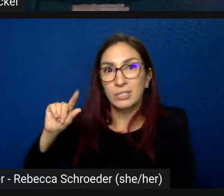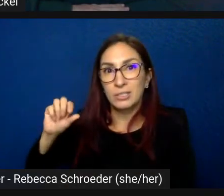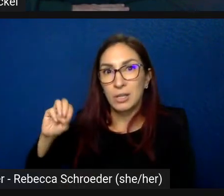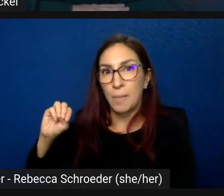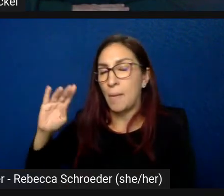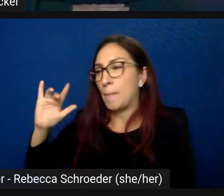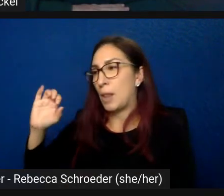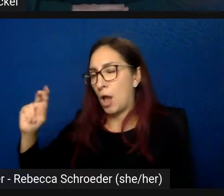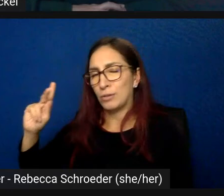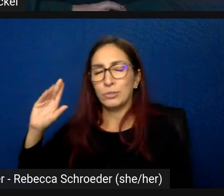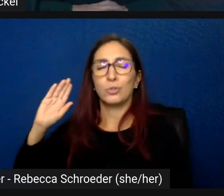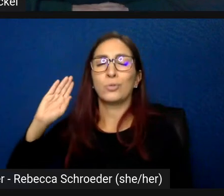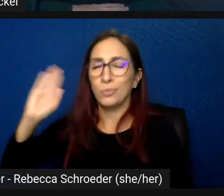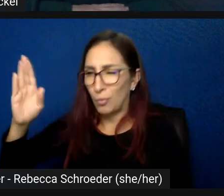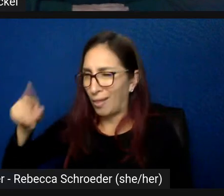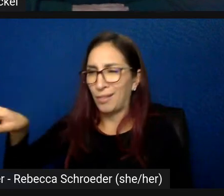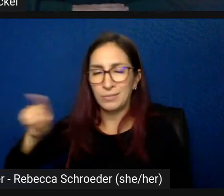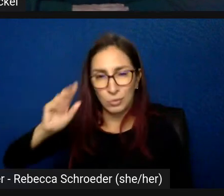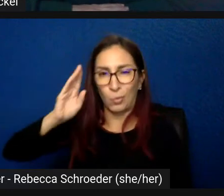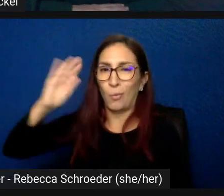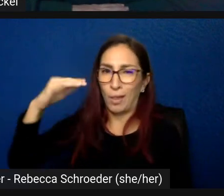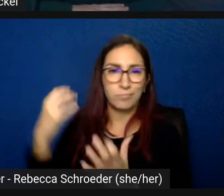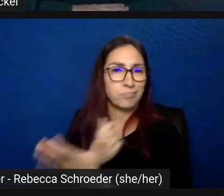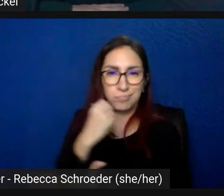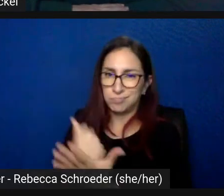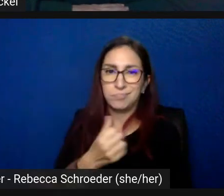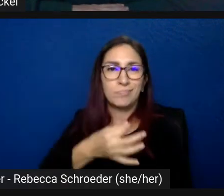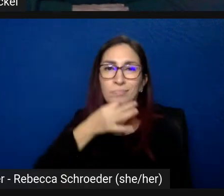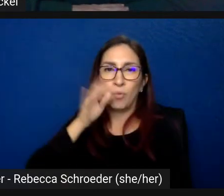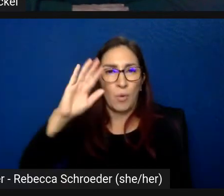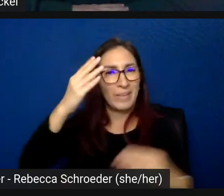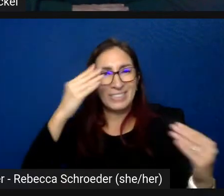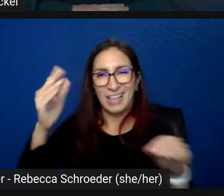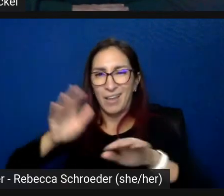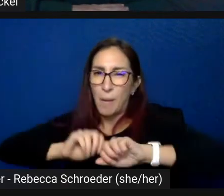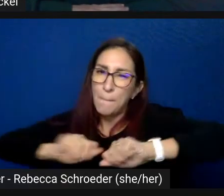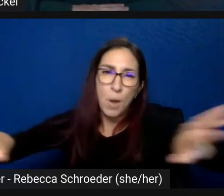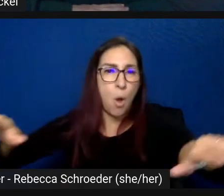that everybody's going to be doing now. They're just going to be selling custom blocks as a service thing.